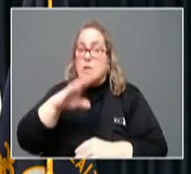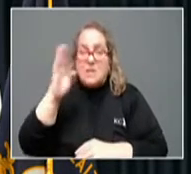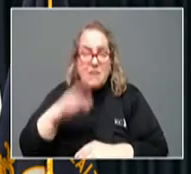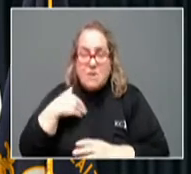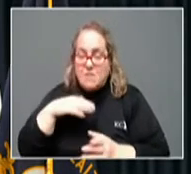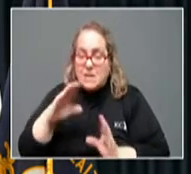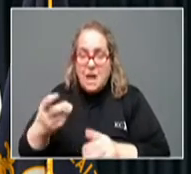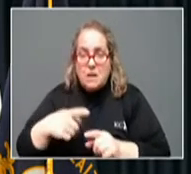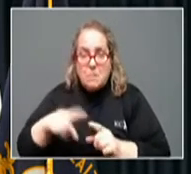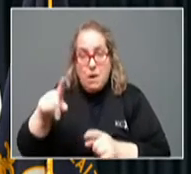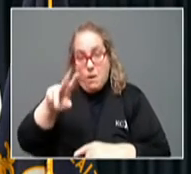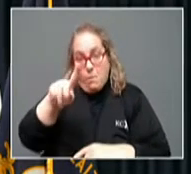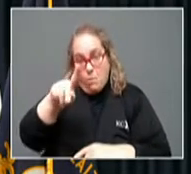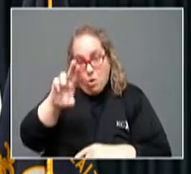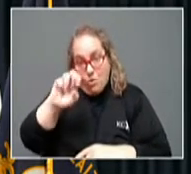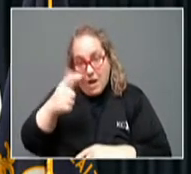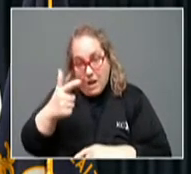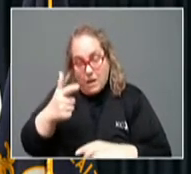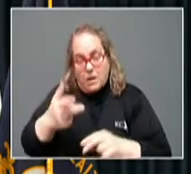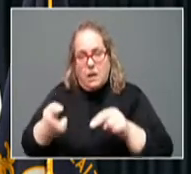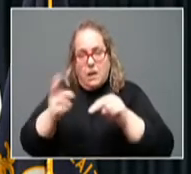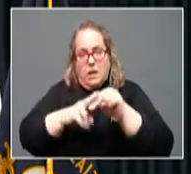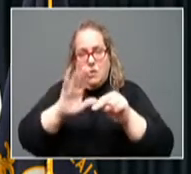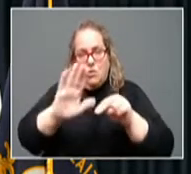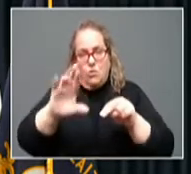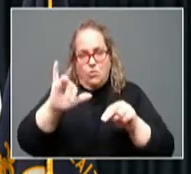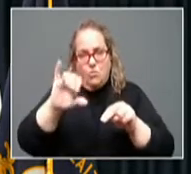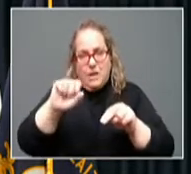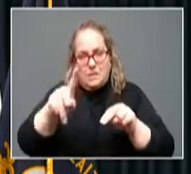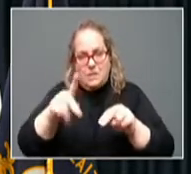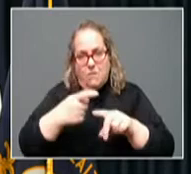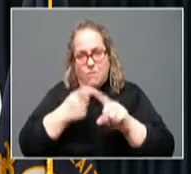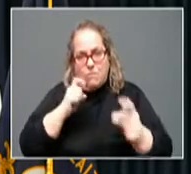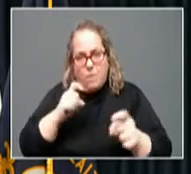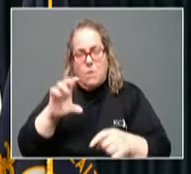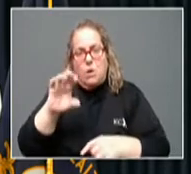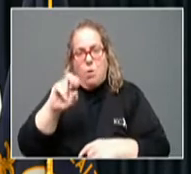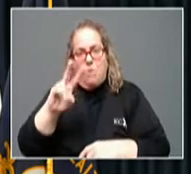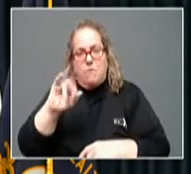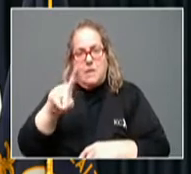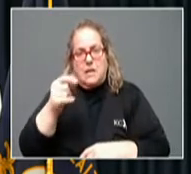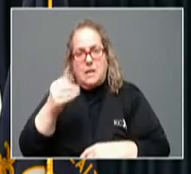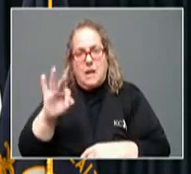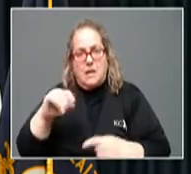COVID-19 harm. Um, so folks, those, those deaths largely in today's world